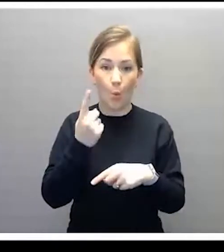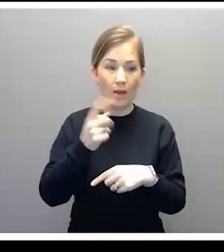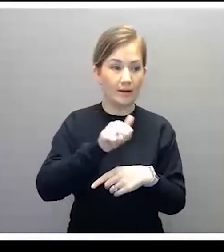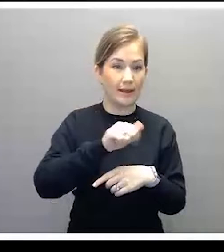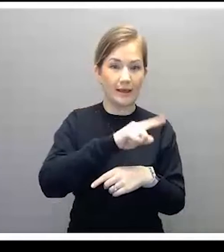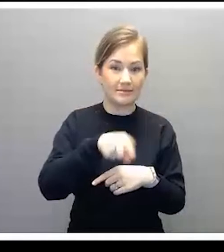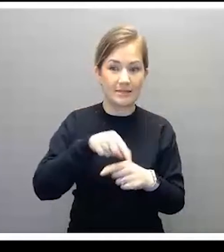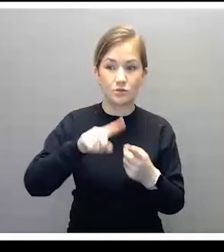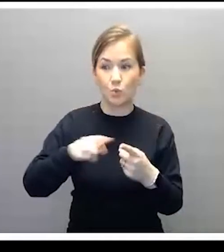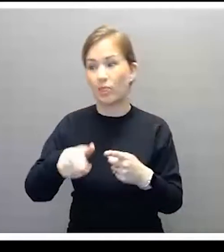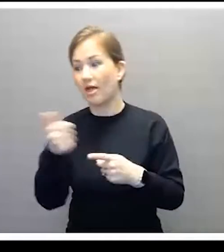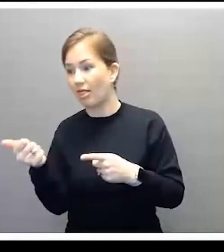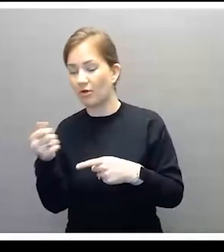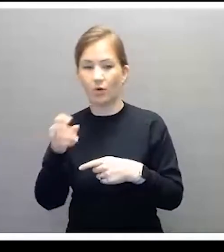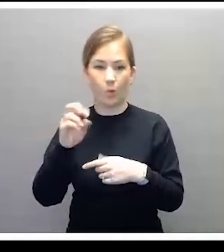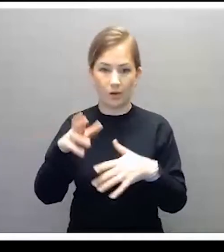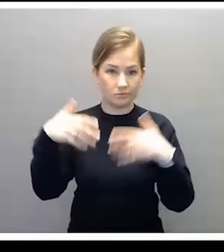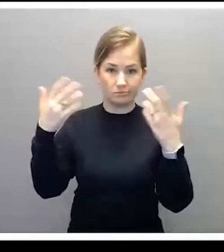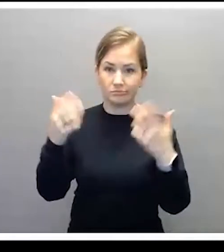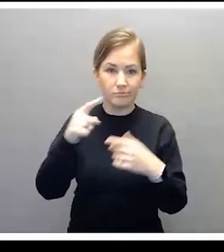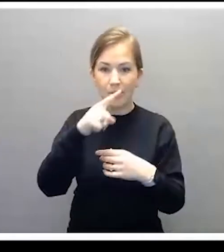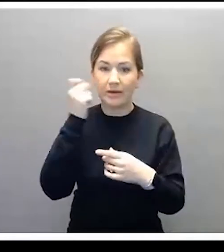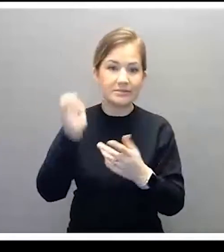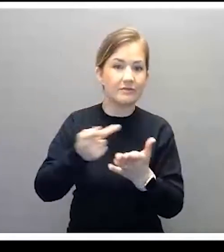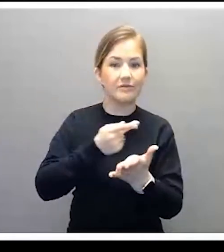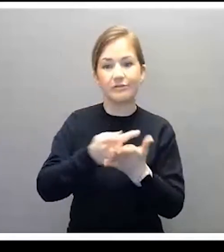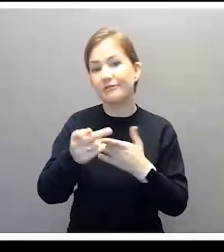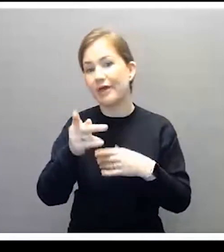or from one region to the next due to fail-over,